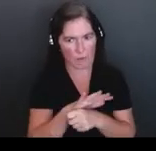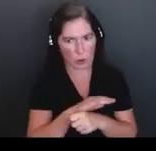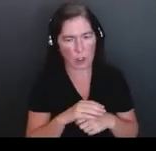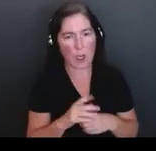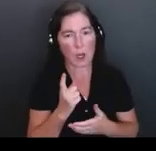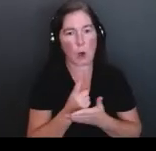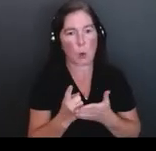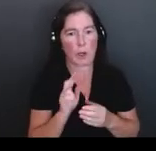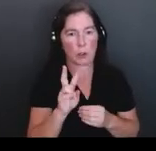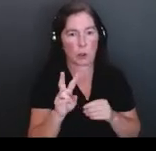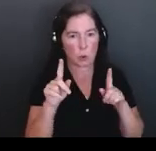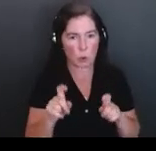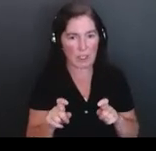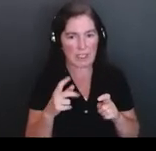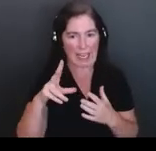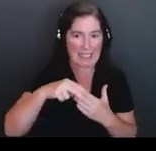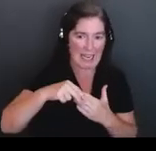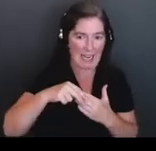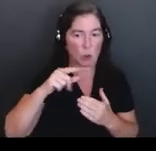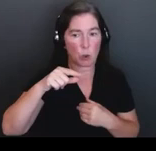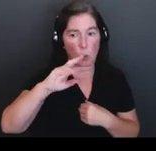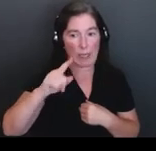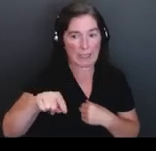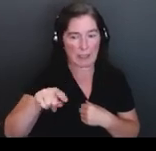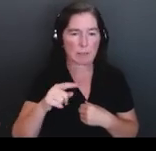I can those little tags that I was talking about in the grade book, it shows you those tags. This is also just a nice way to stay organized or make sure you're covering all the different